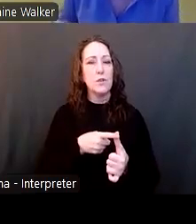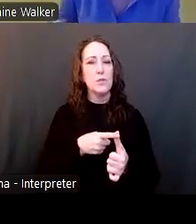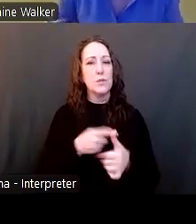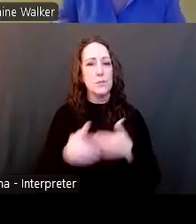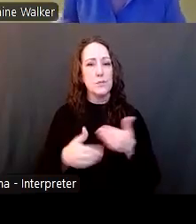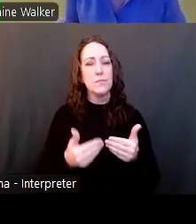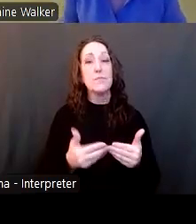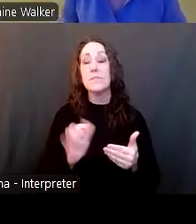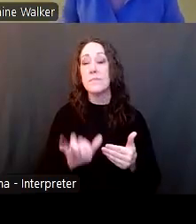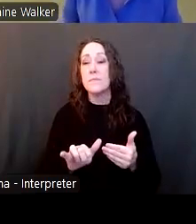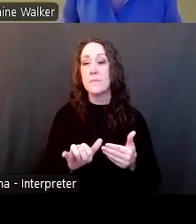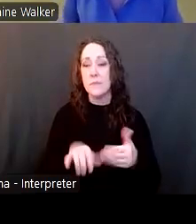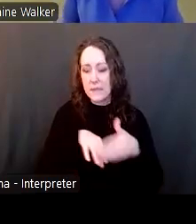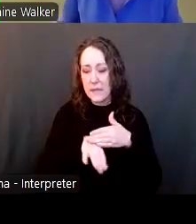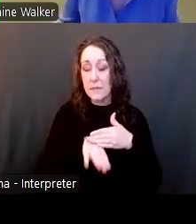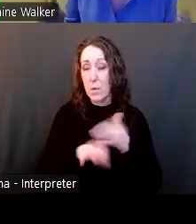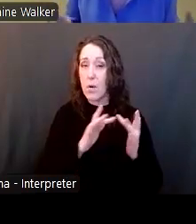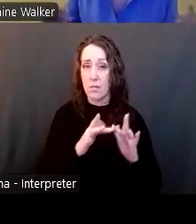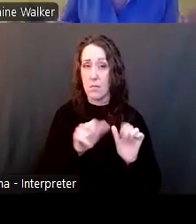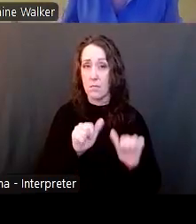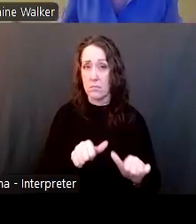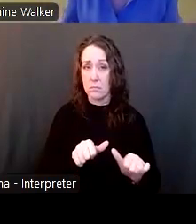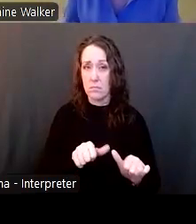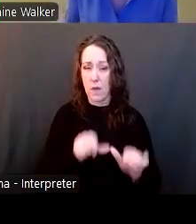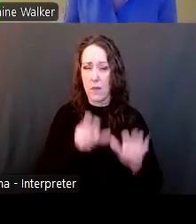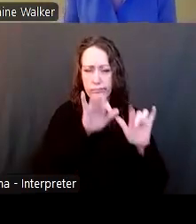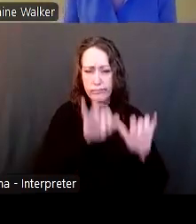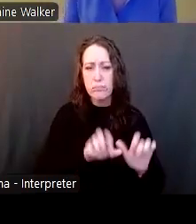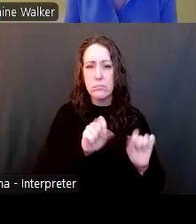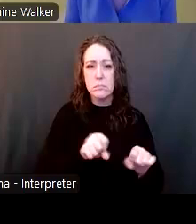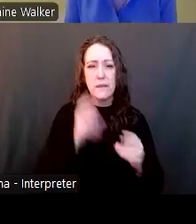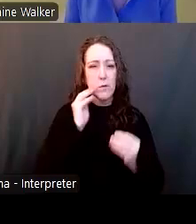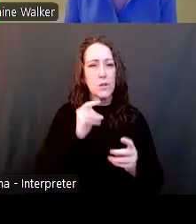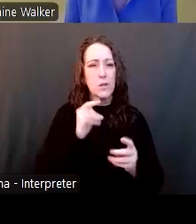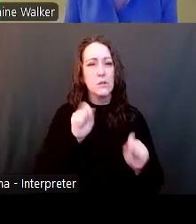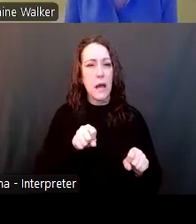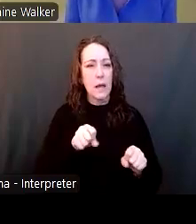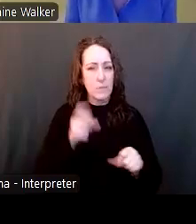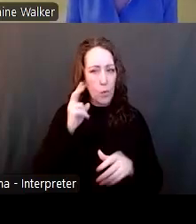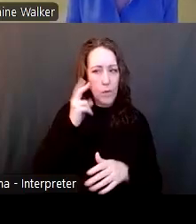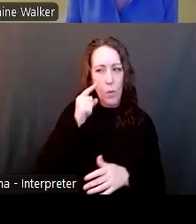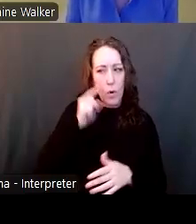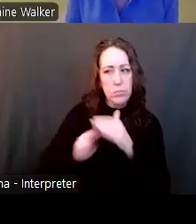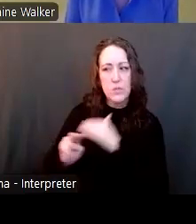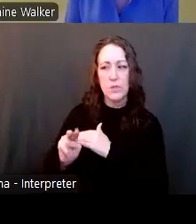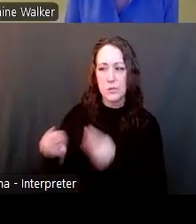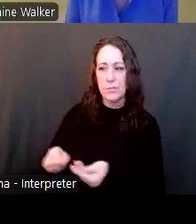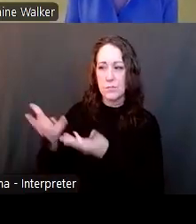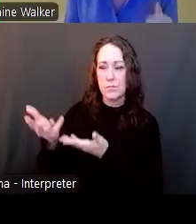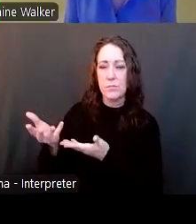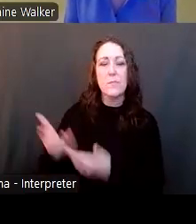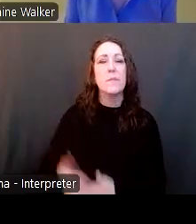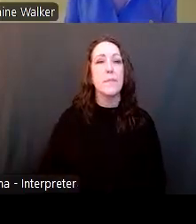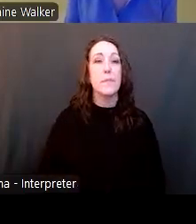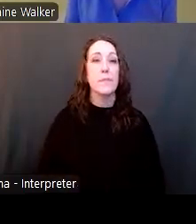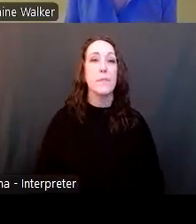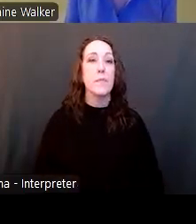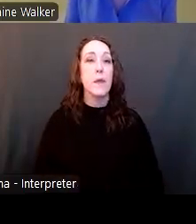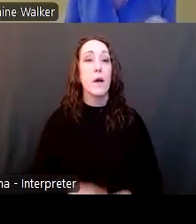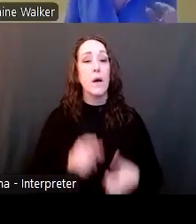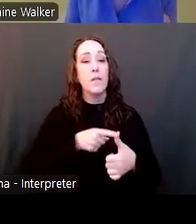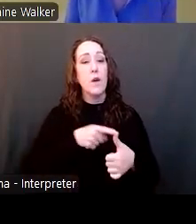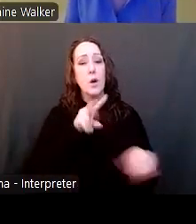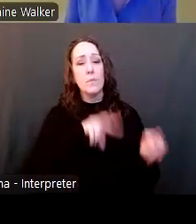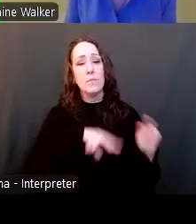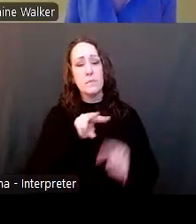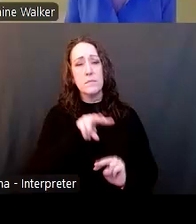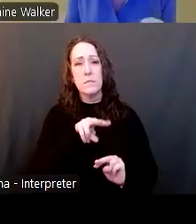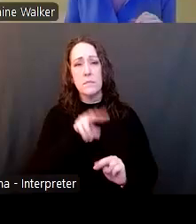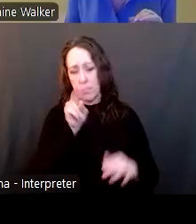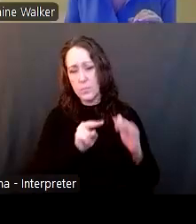is accessible online you can plug data in to get a prediction um so first we looked at predicting